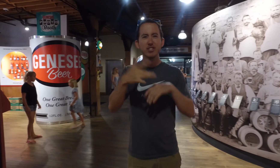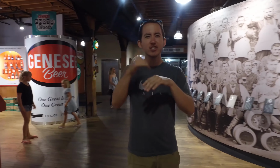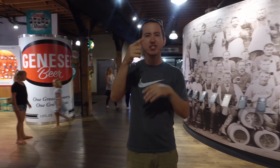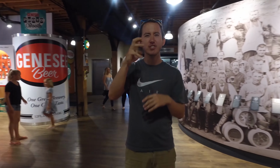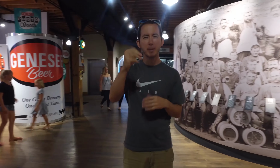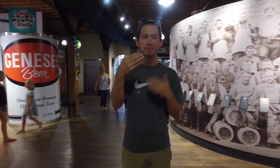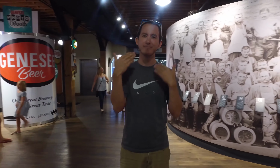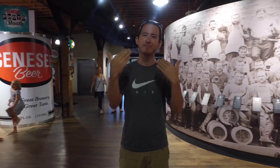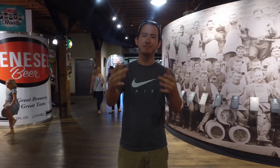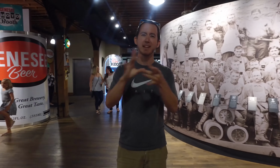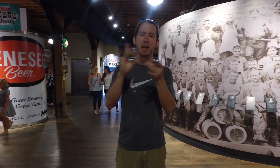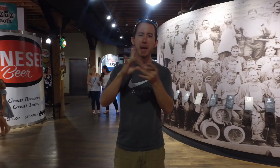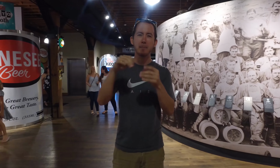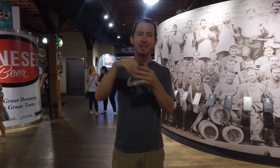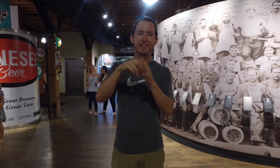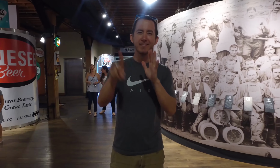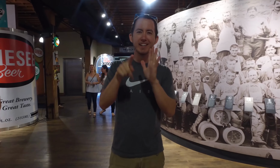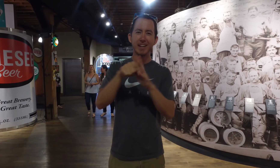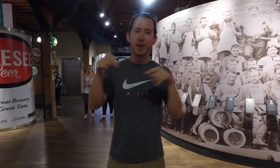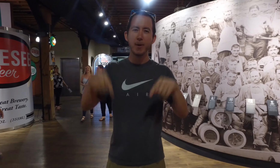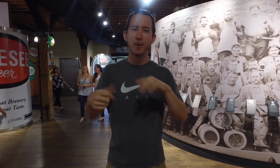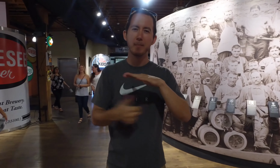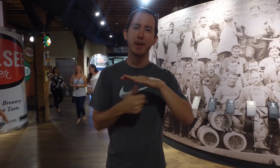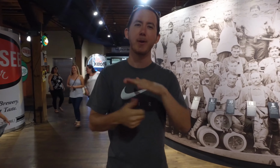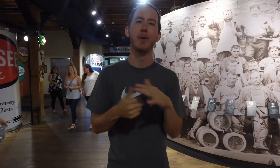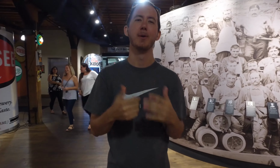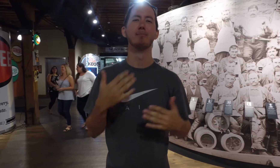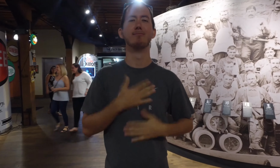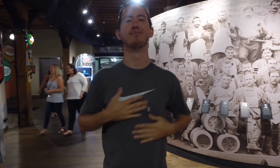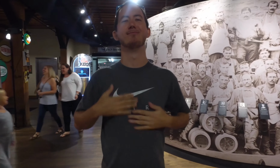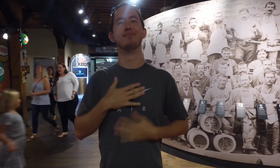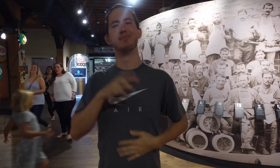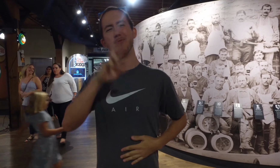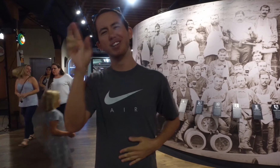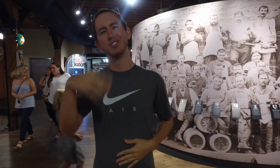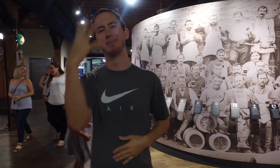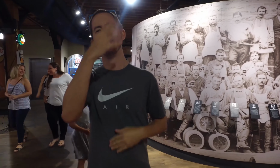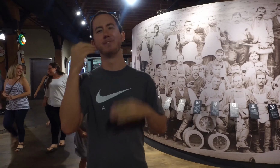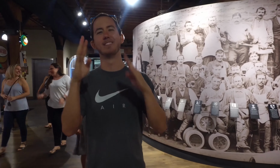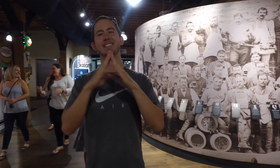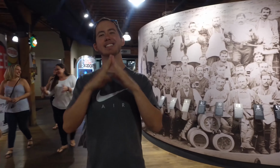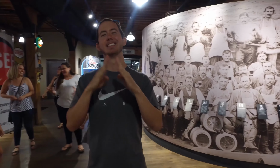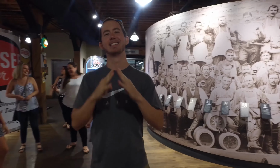Go ahead comment ideas below! And enjoy Rochester since it is a beautiful city.